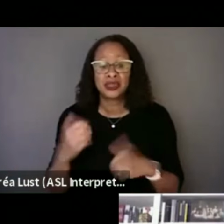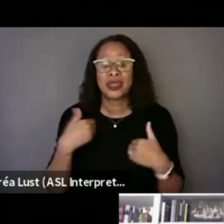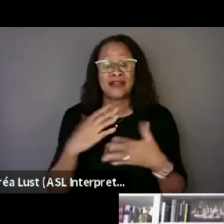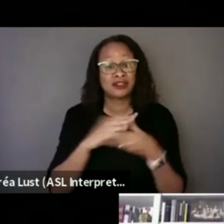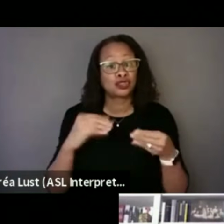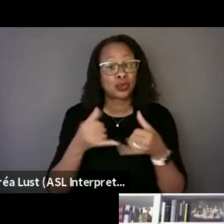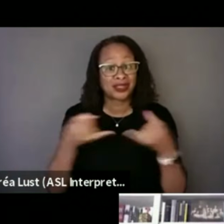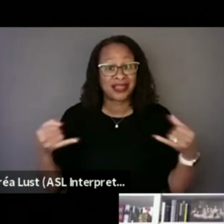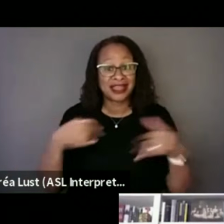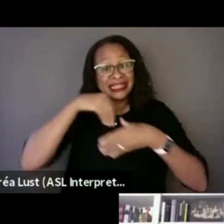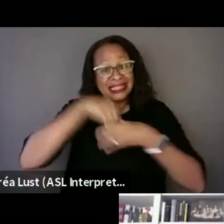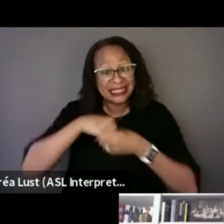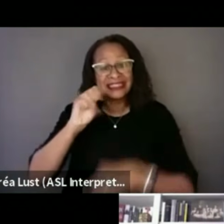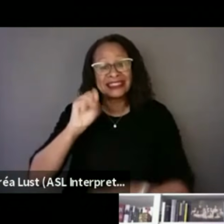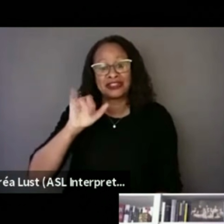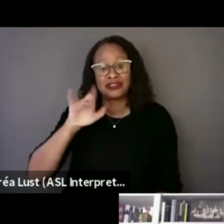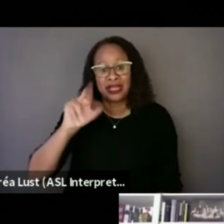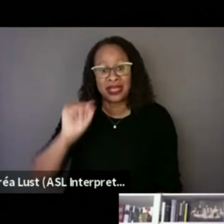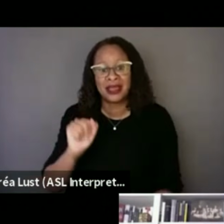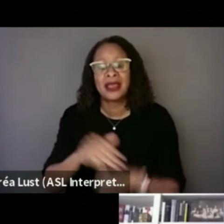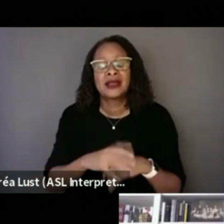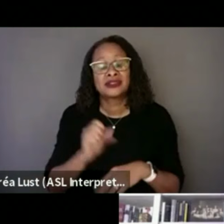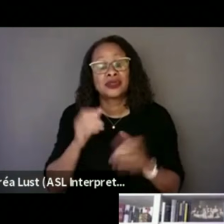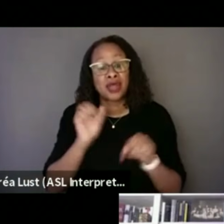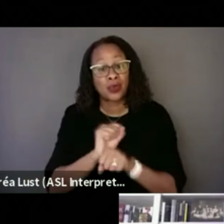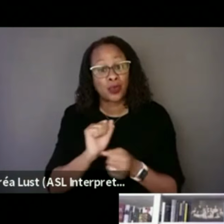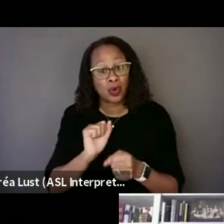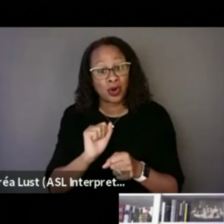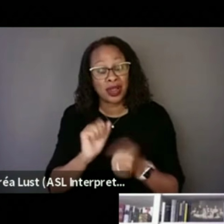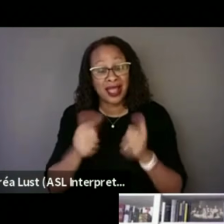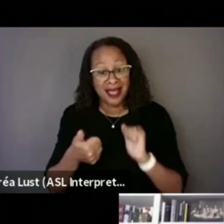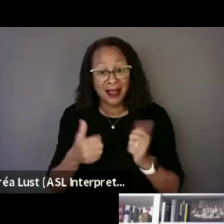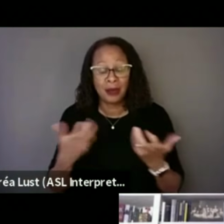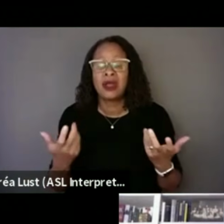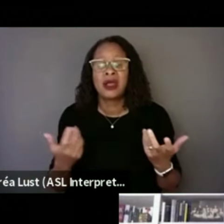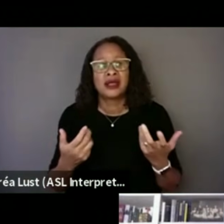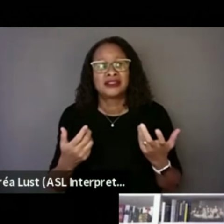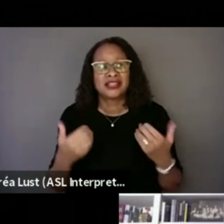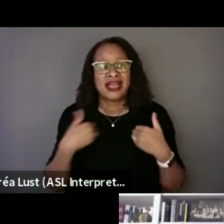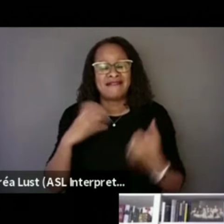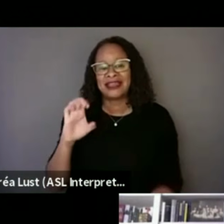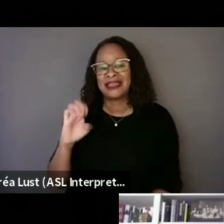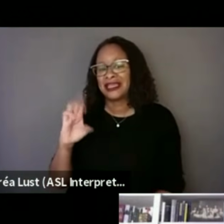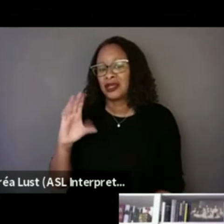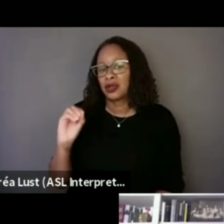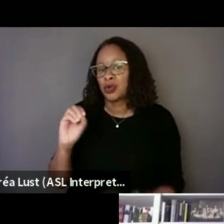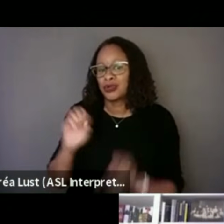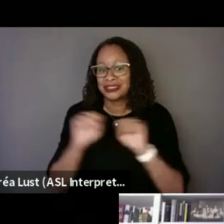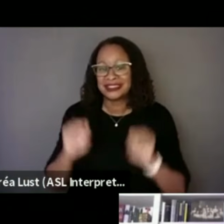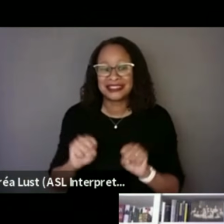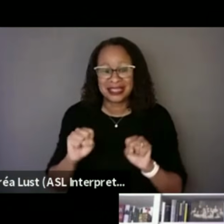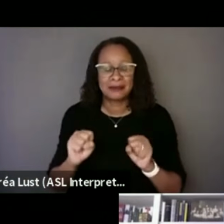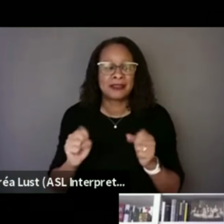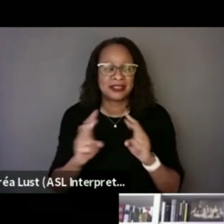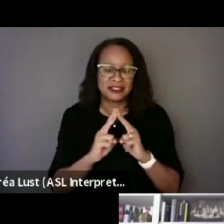And so the way we worked was to create this sort of ecosystem of these small, like finely curated teams